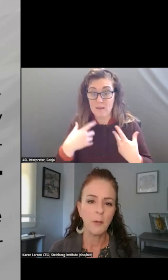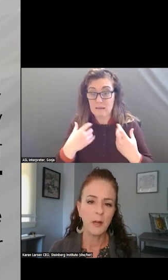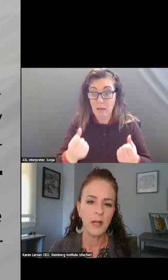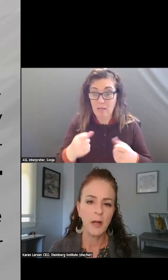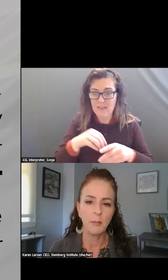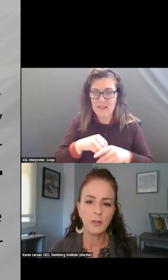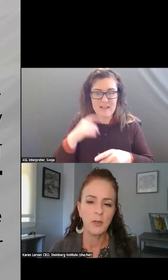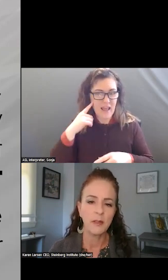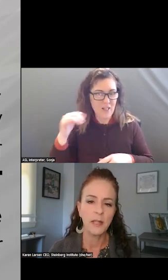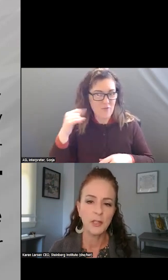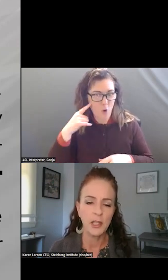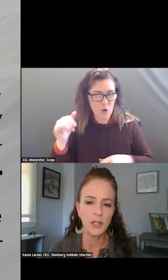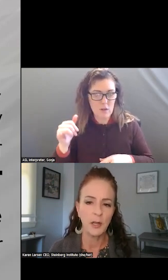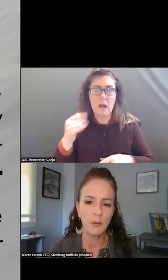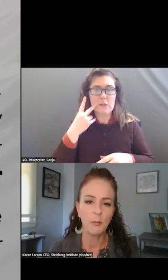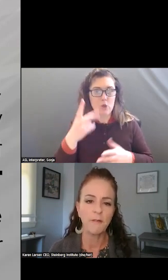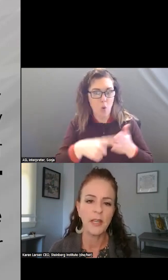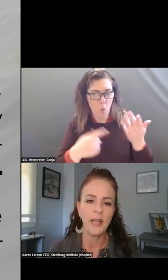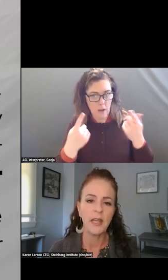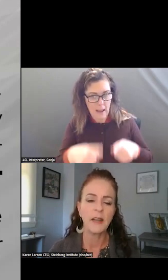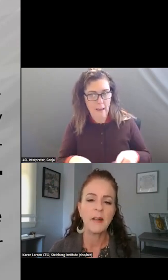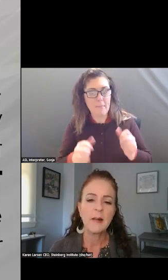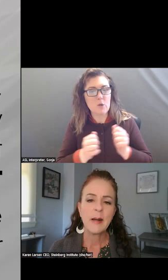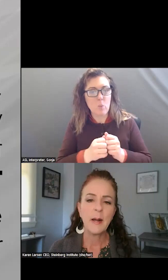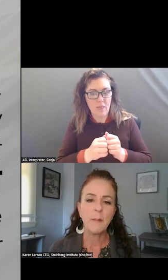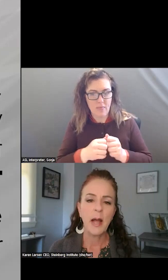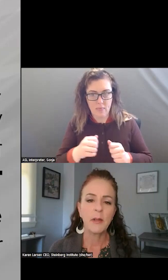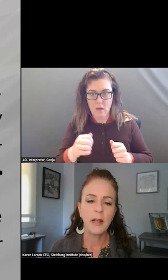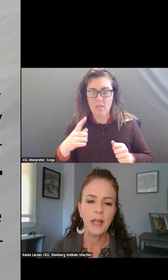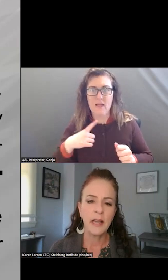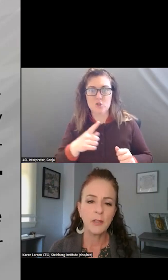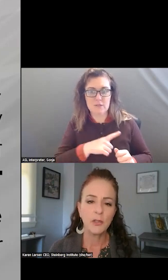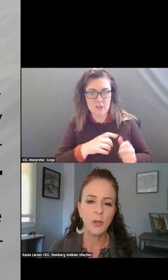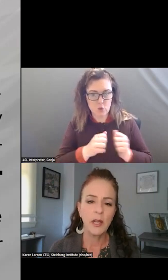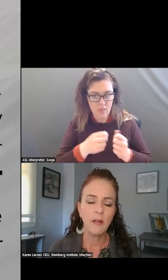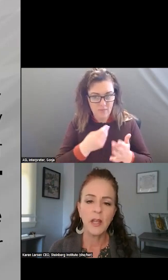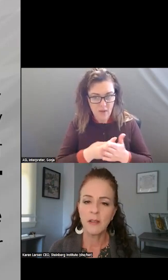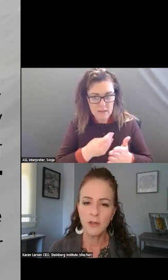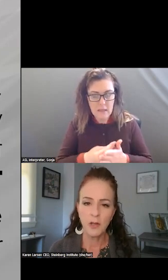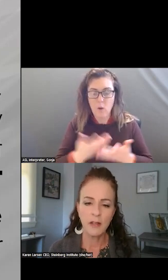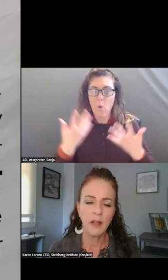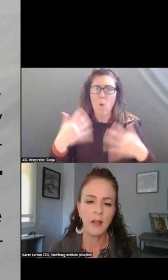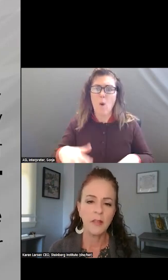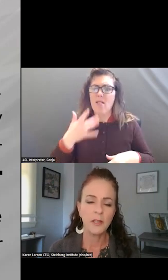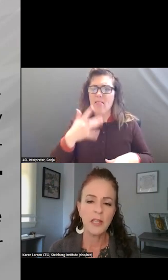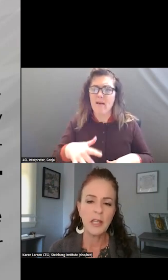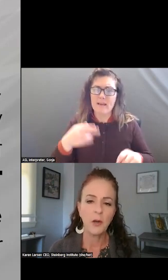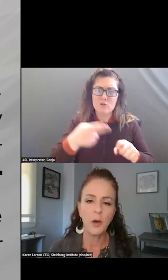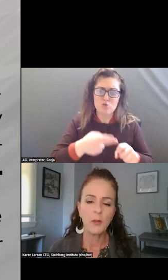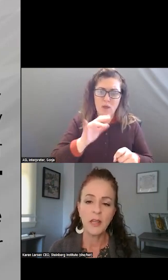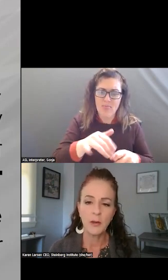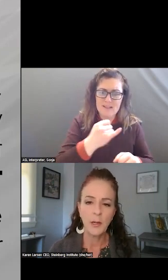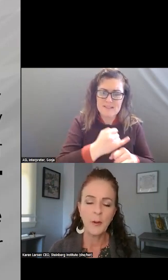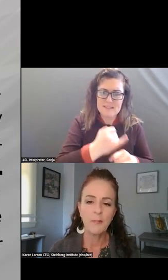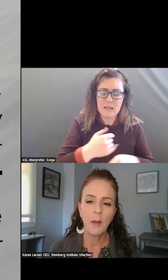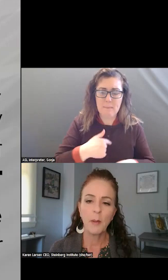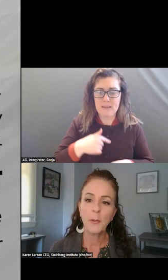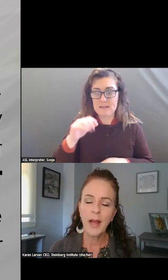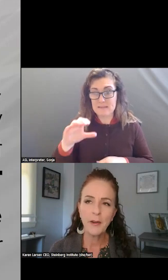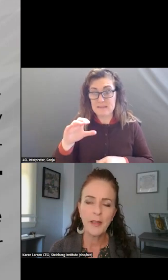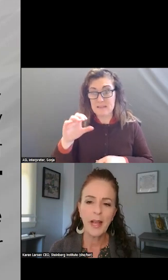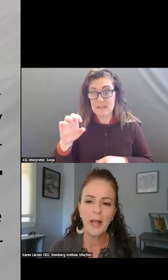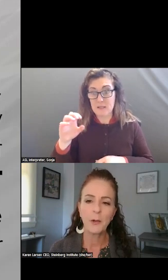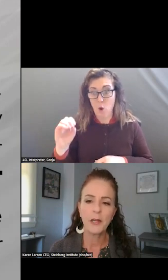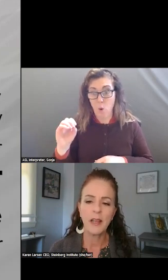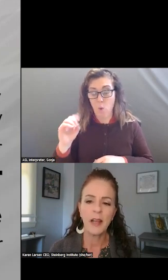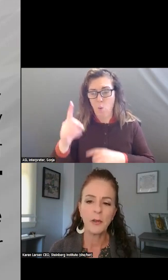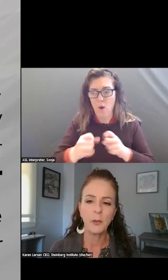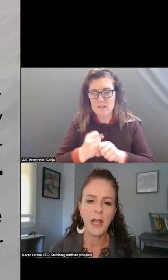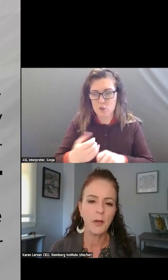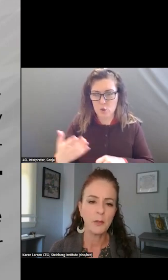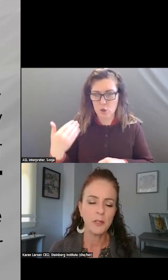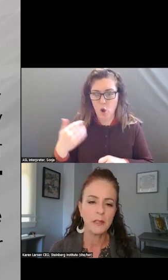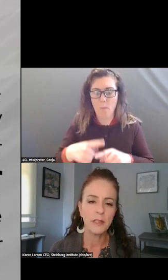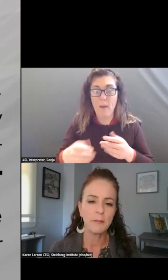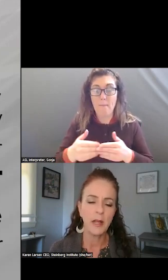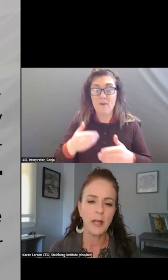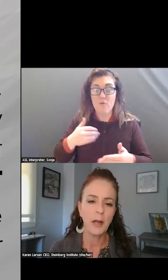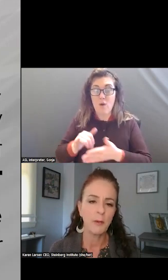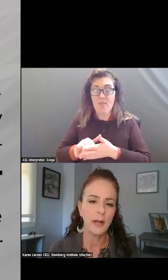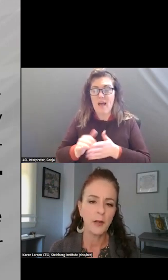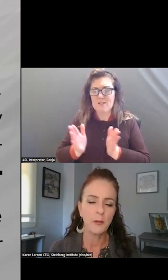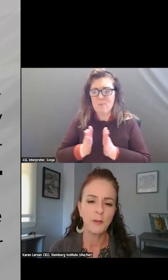SEEN WHAT COULD BE ACCOMPLISHED IN FUNDING. PRIOR TO THAT, I WORKED IN A COUNTY ACROSS